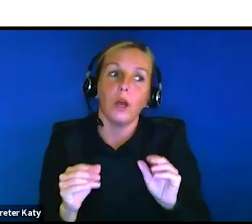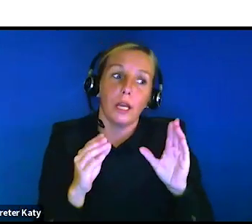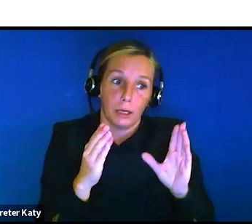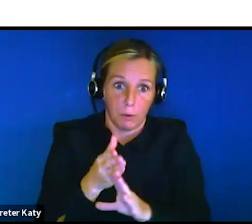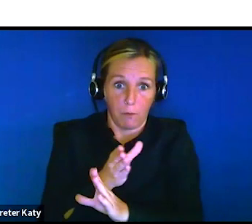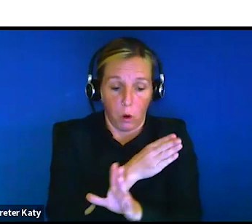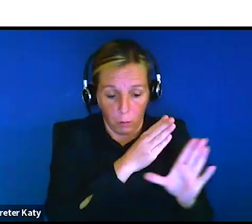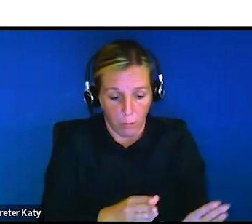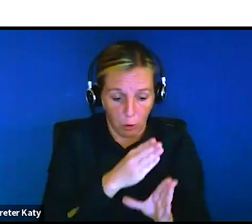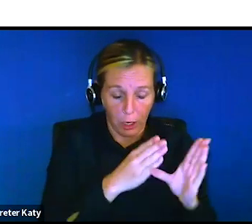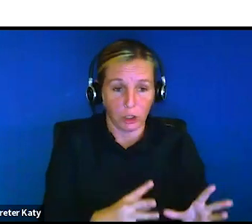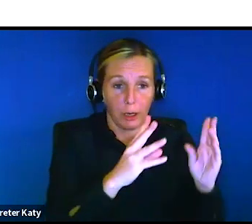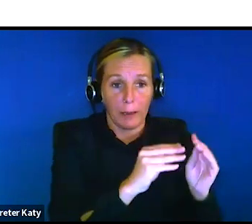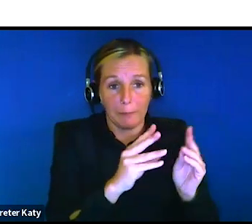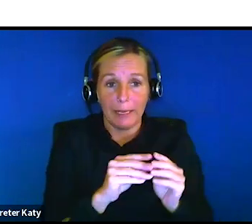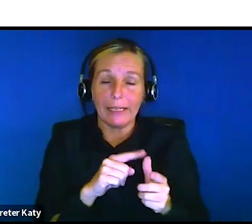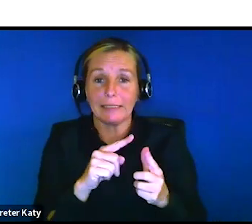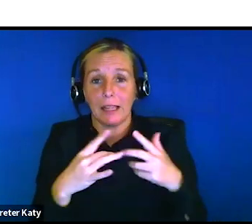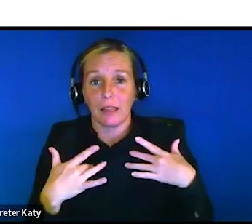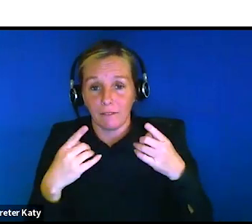and then there will be follow on T.A. and connection